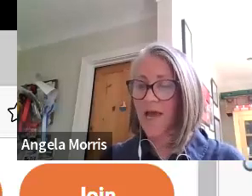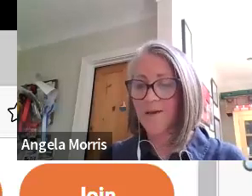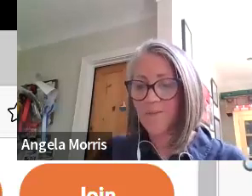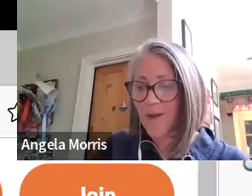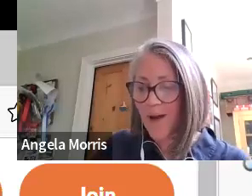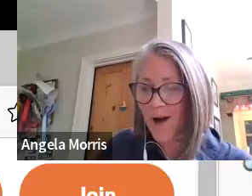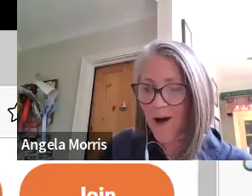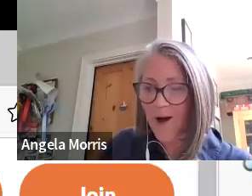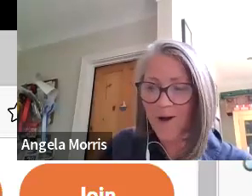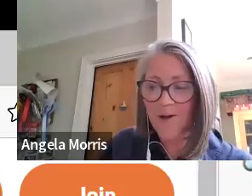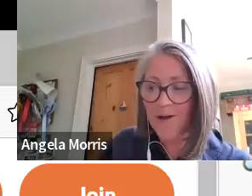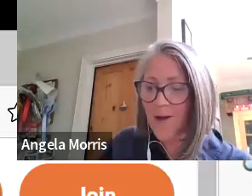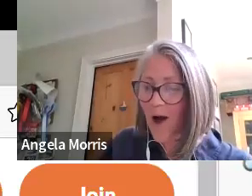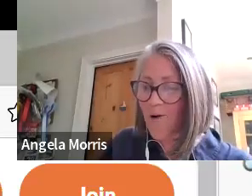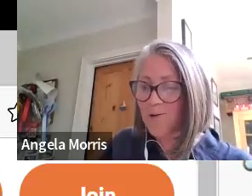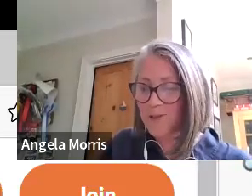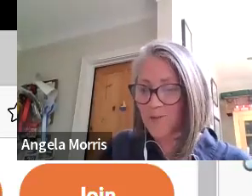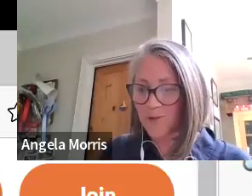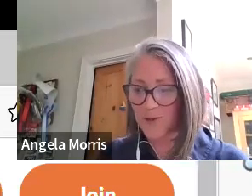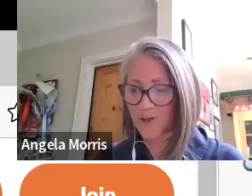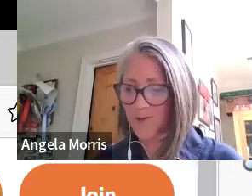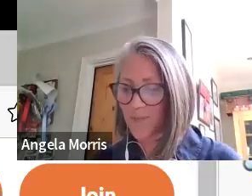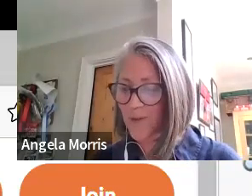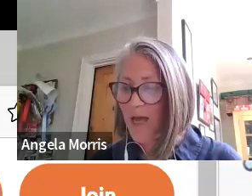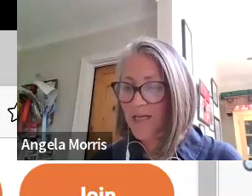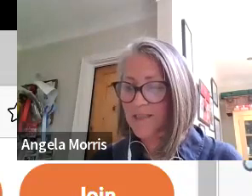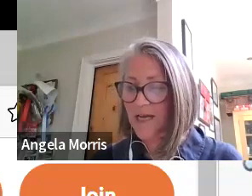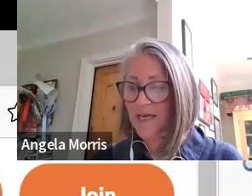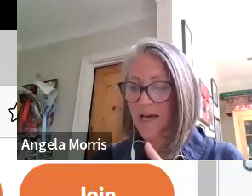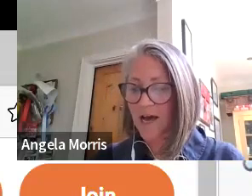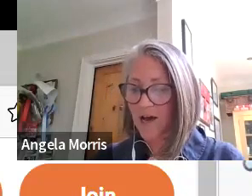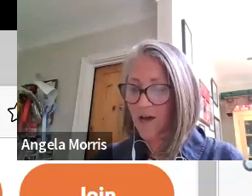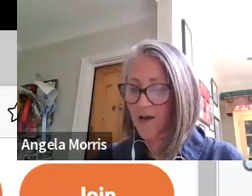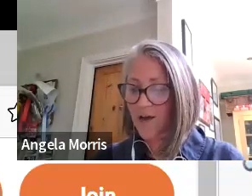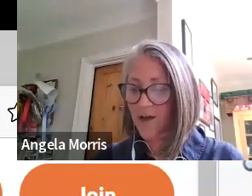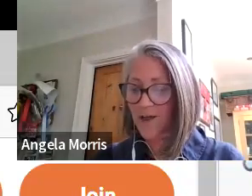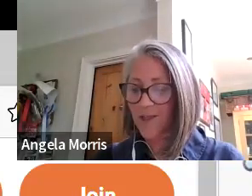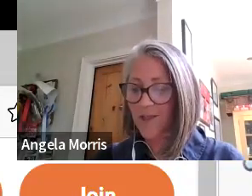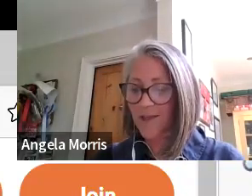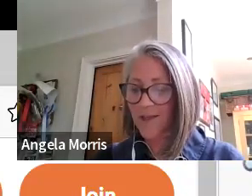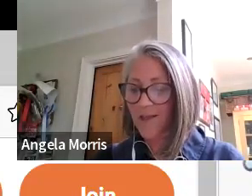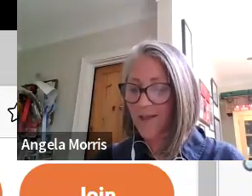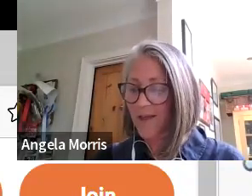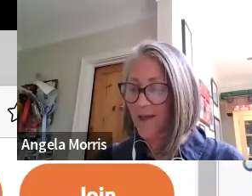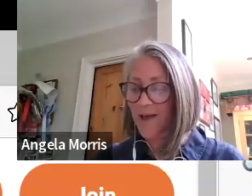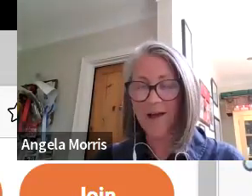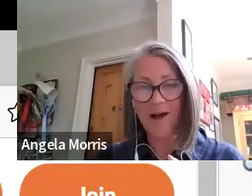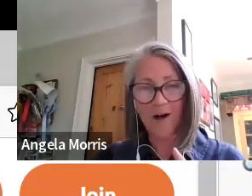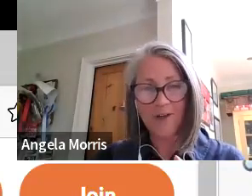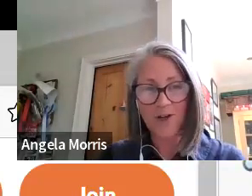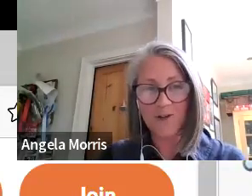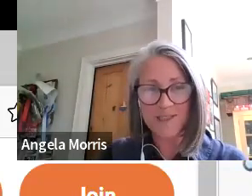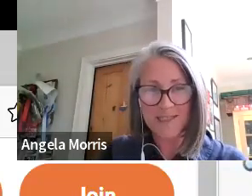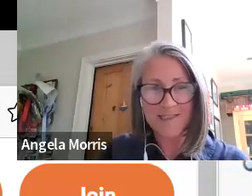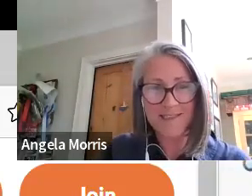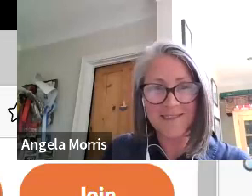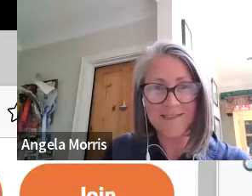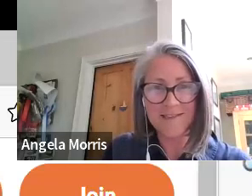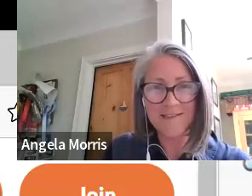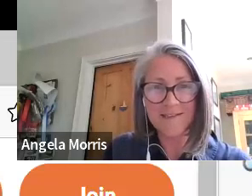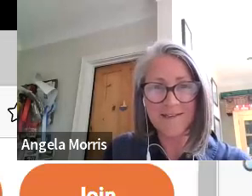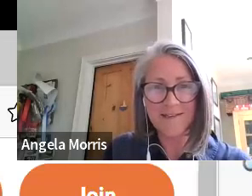I also want to say I've included...